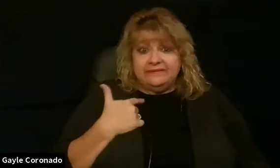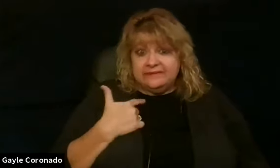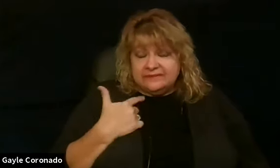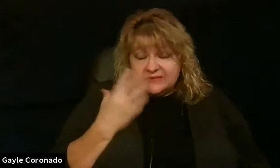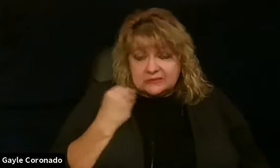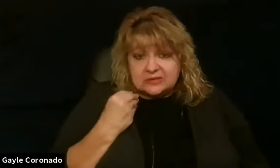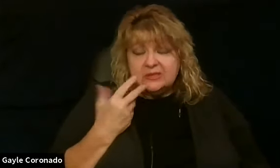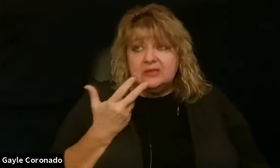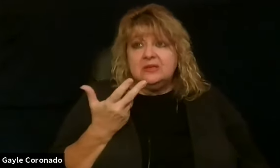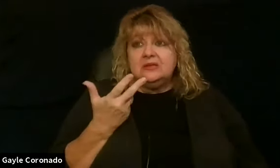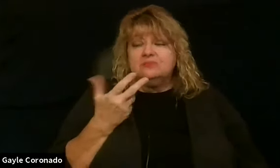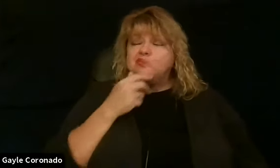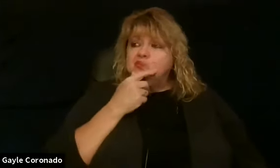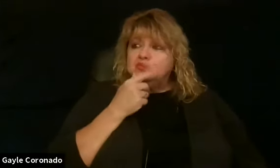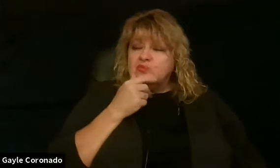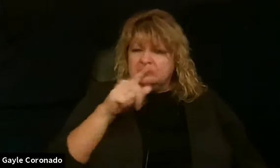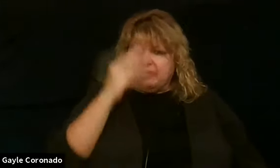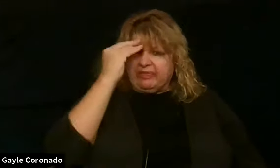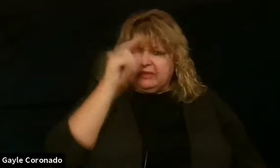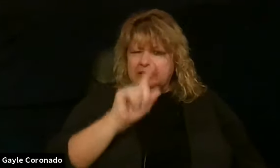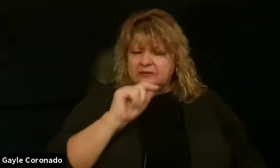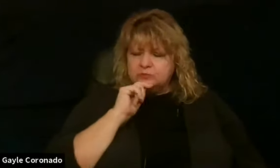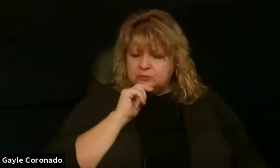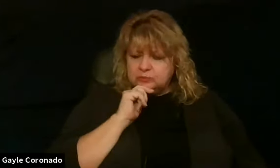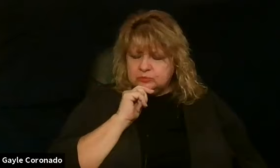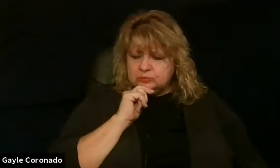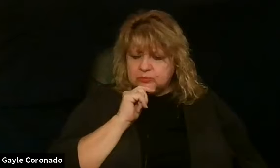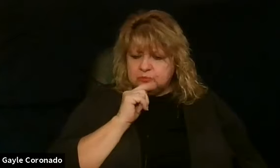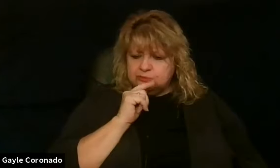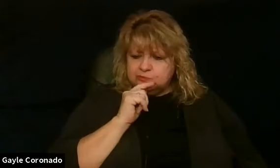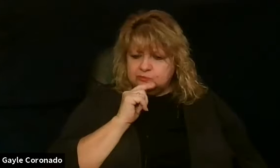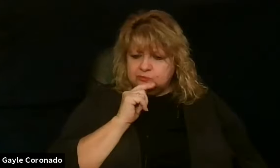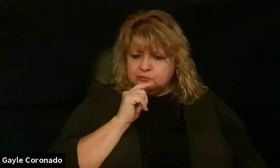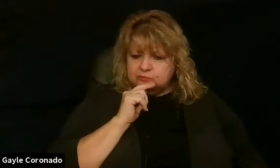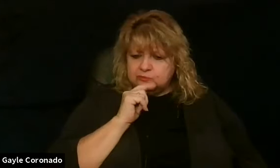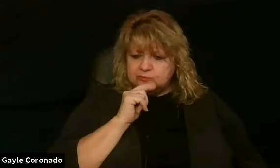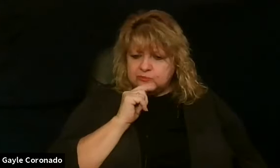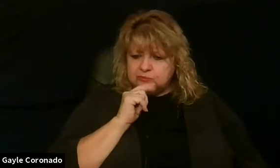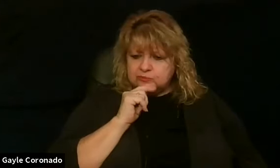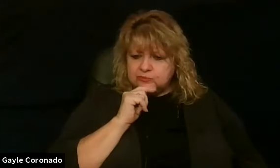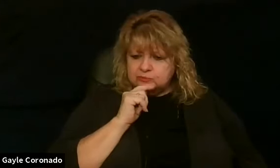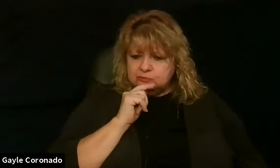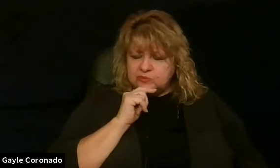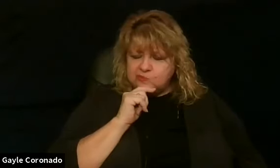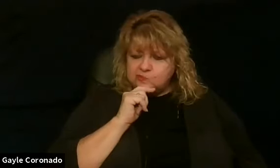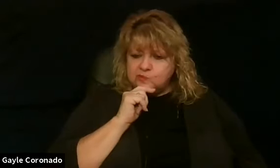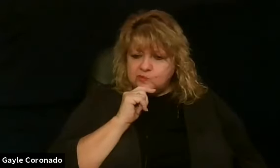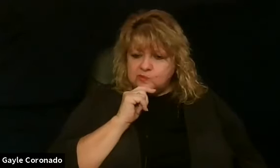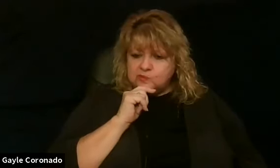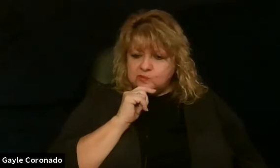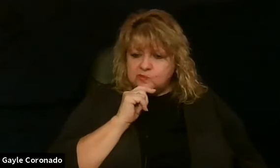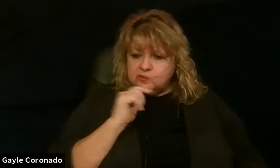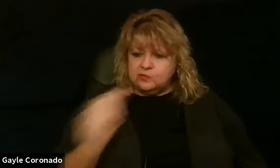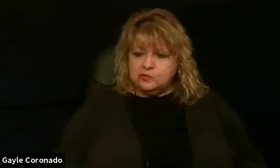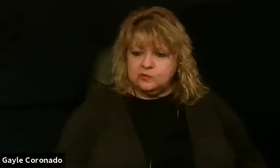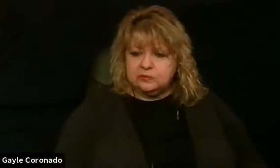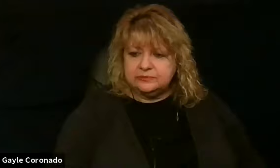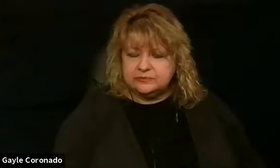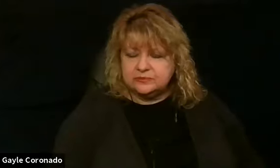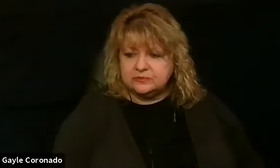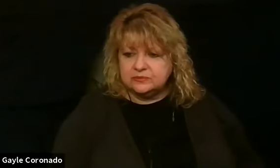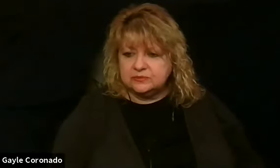Well, let's see.